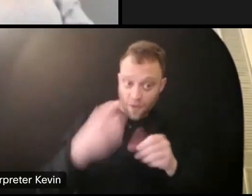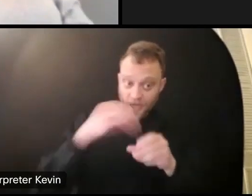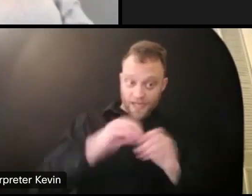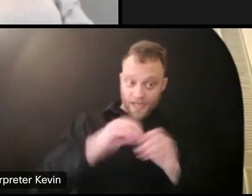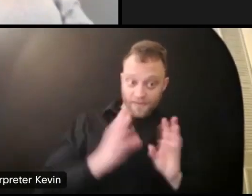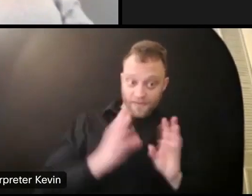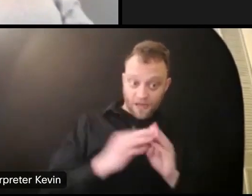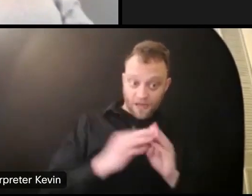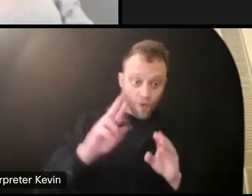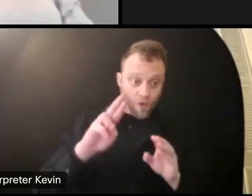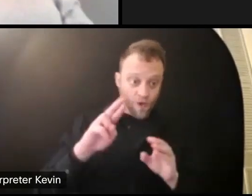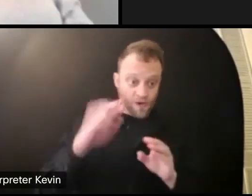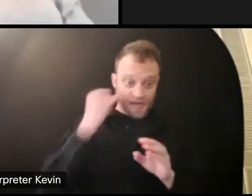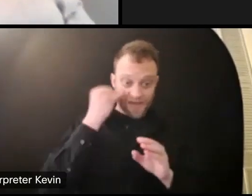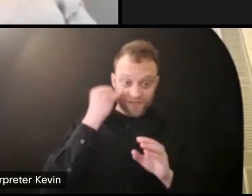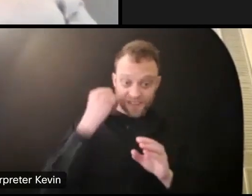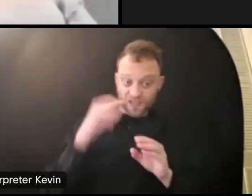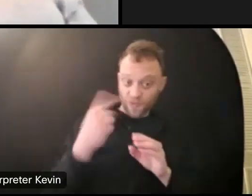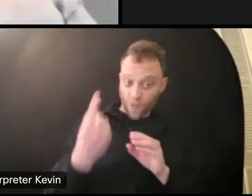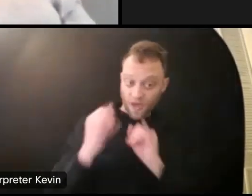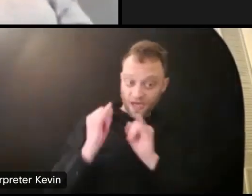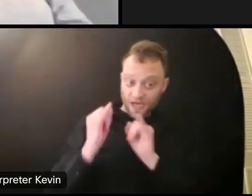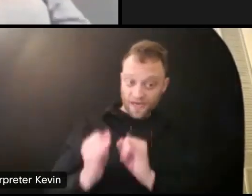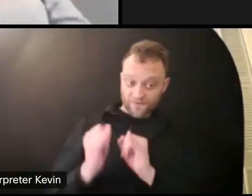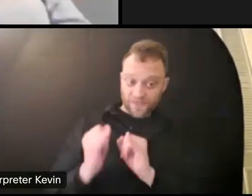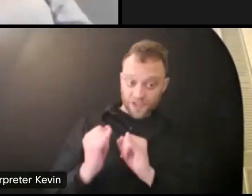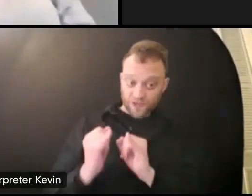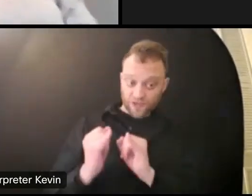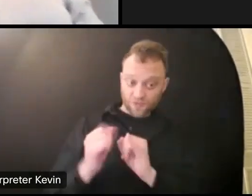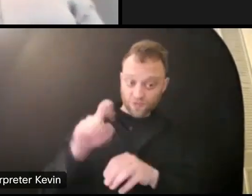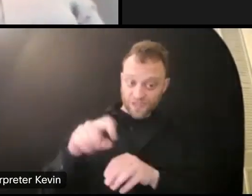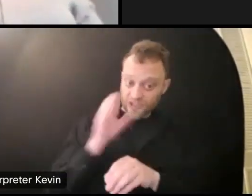to avoid it, But if it's to the Commission and all the attendees, it should be fine.